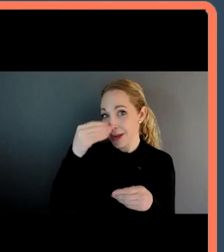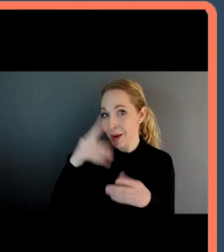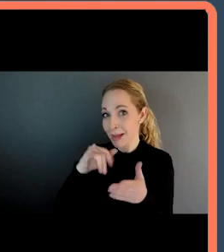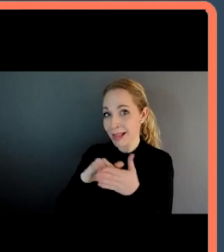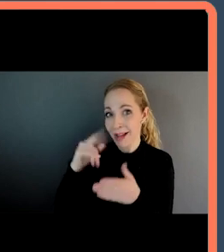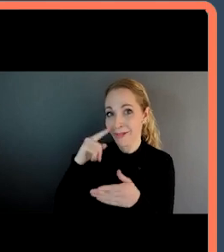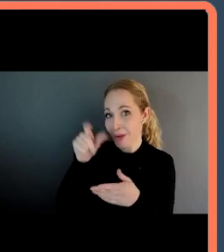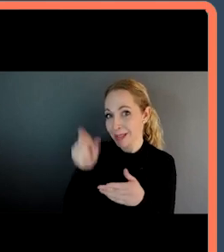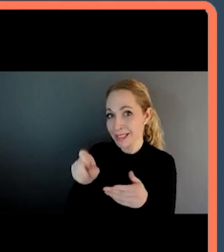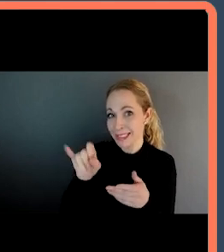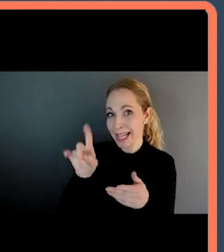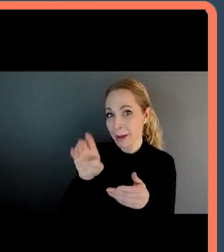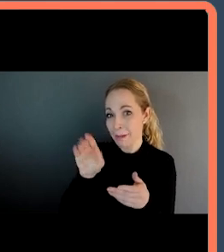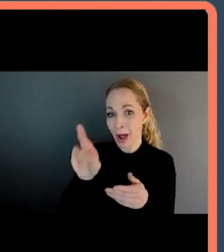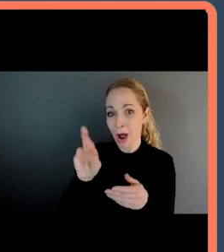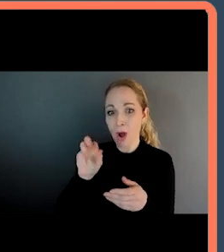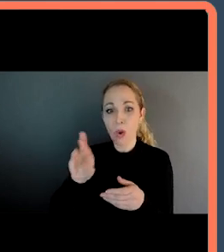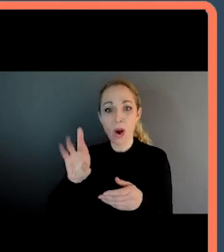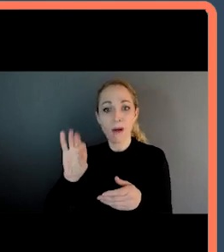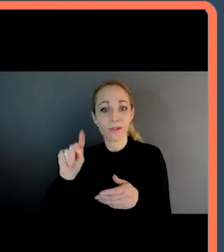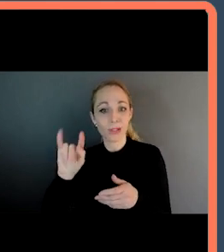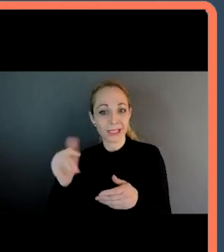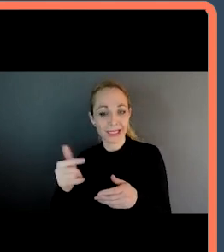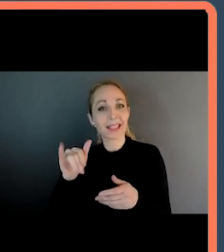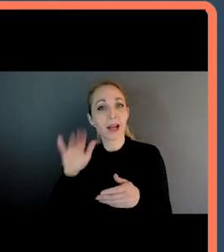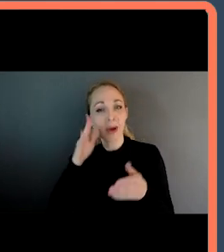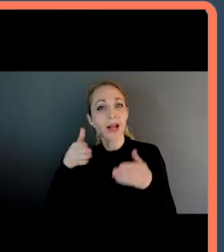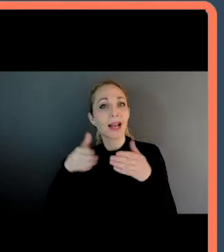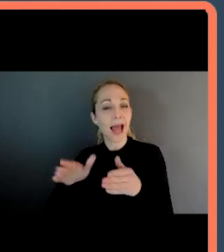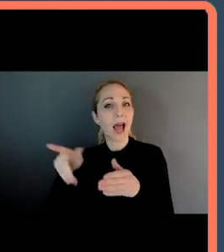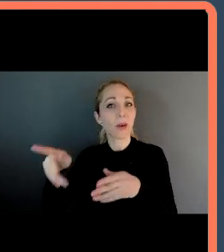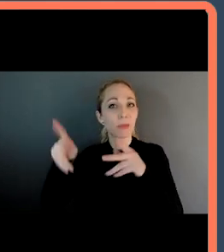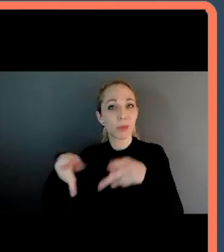SO, THIS WILL ALLOW THE CONTENT CREATOR TO CHOOSE THAT.